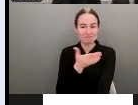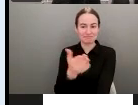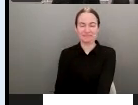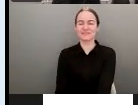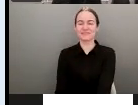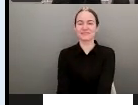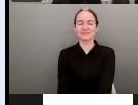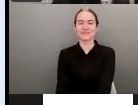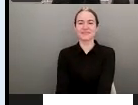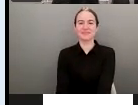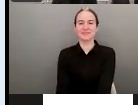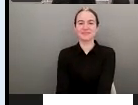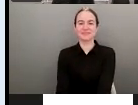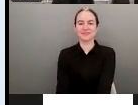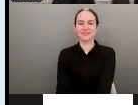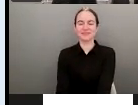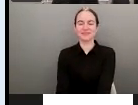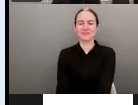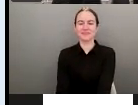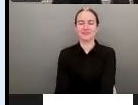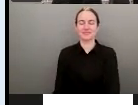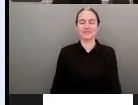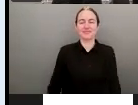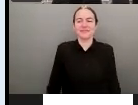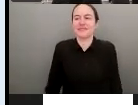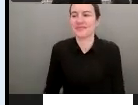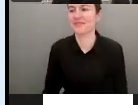how to test Android apps.